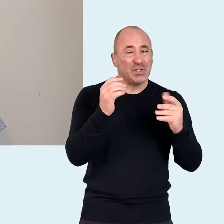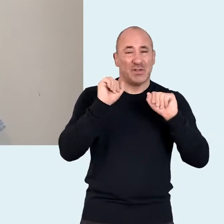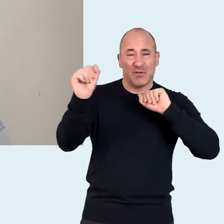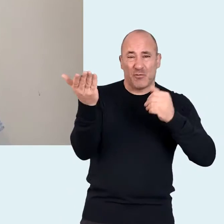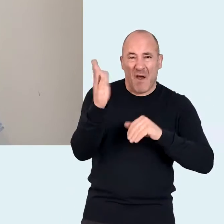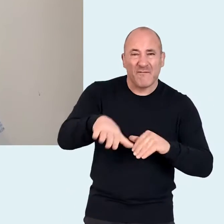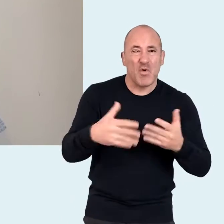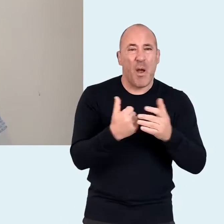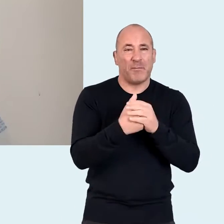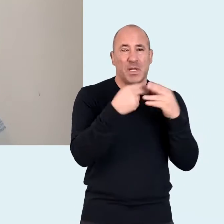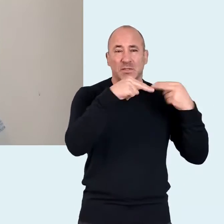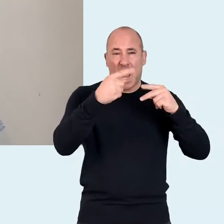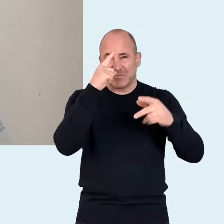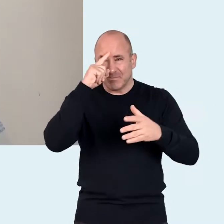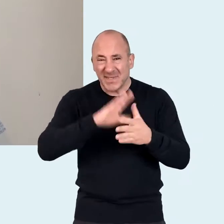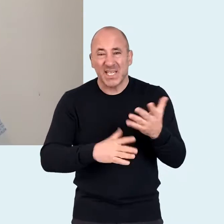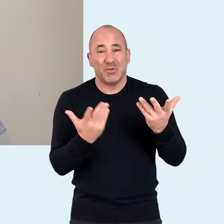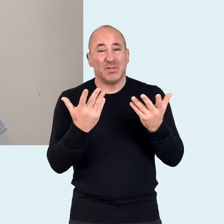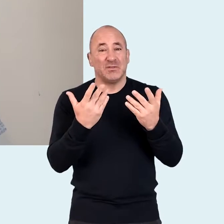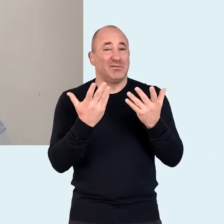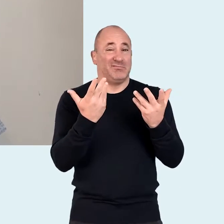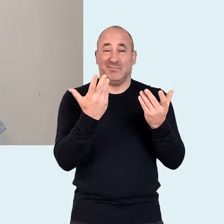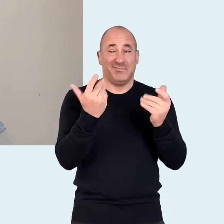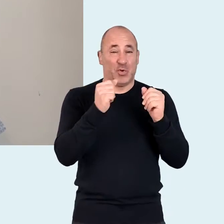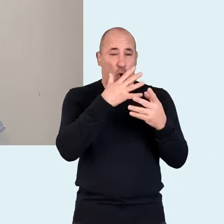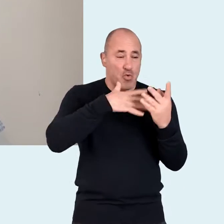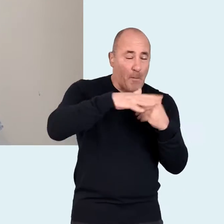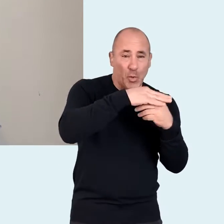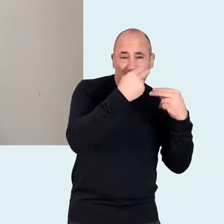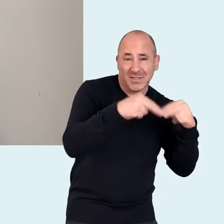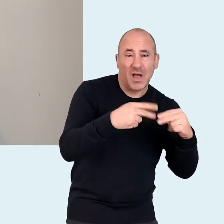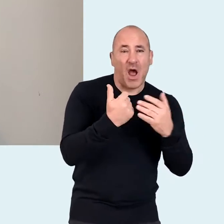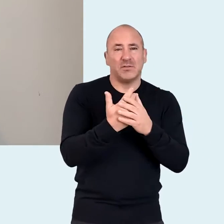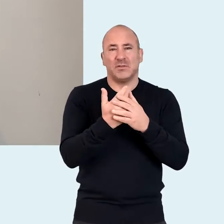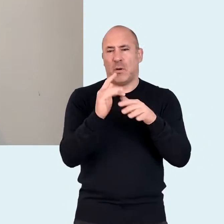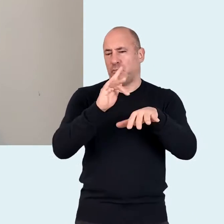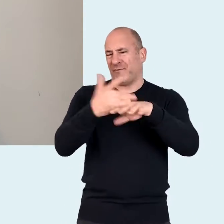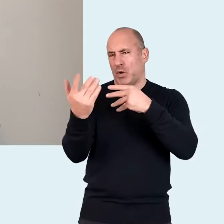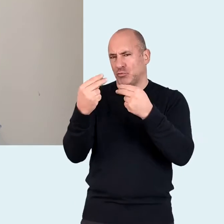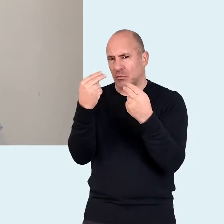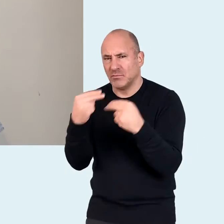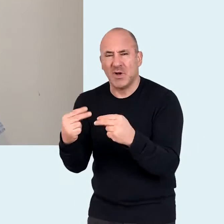settings and with varying dance experience, including within community dance and professional